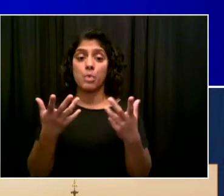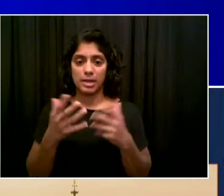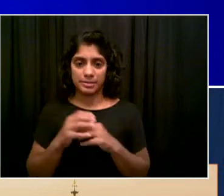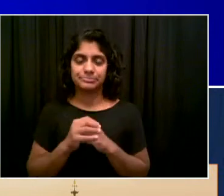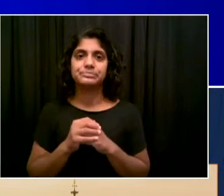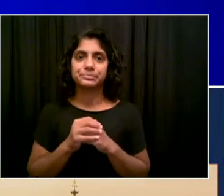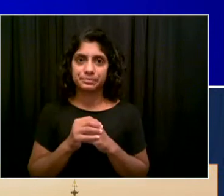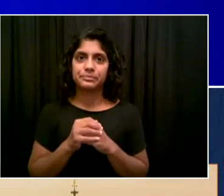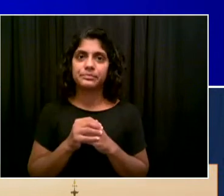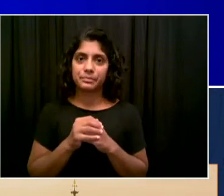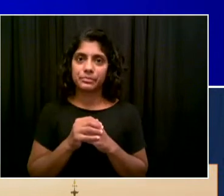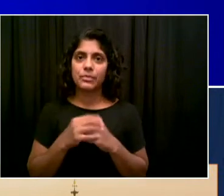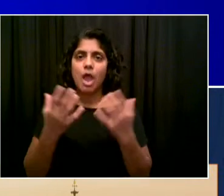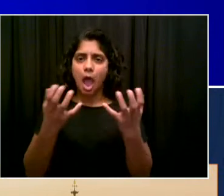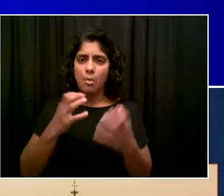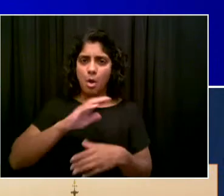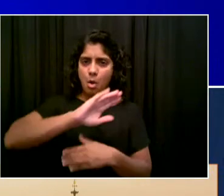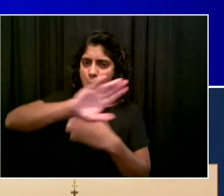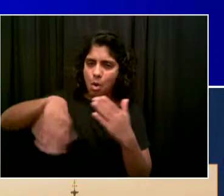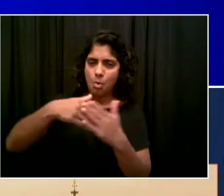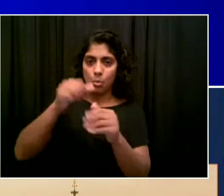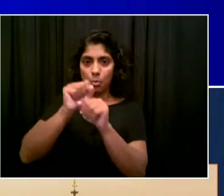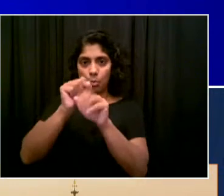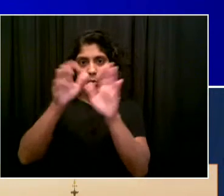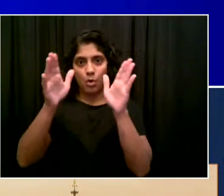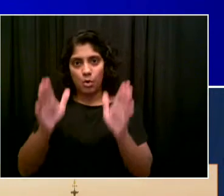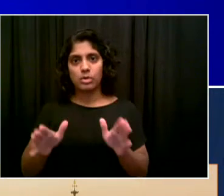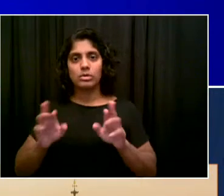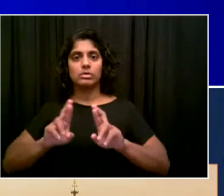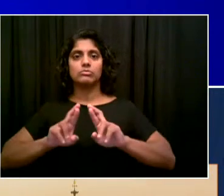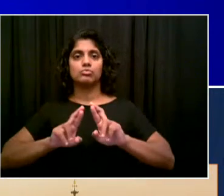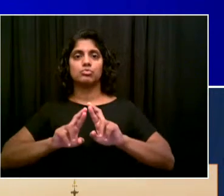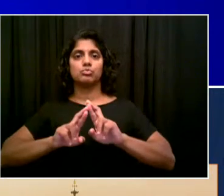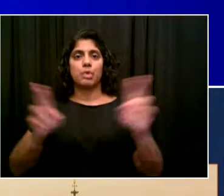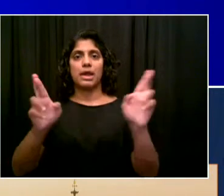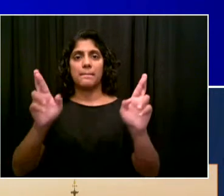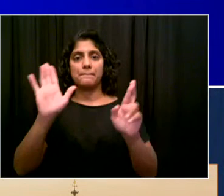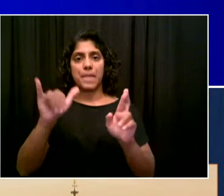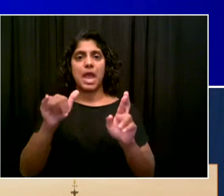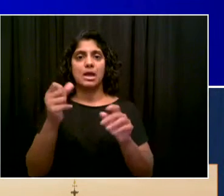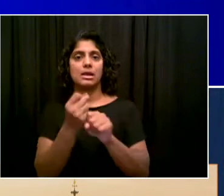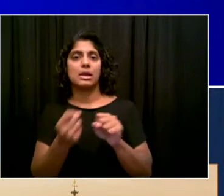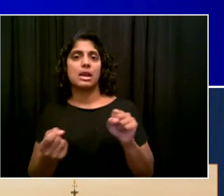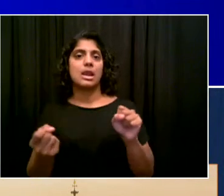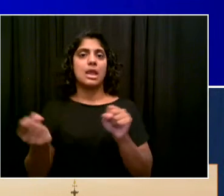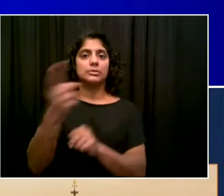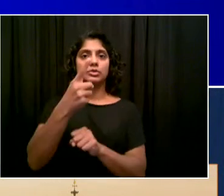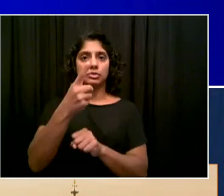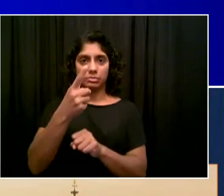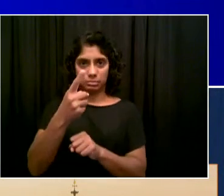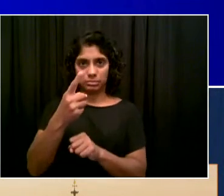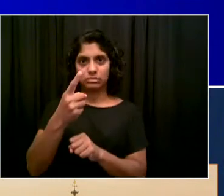JUNE THE 2022 ALL THE WORK